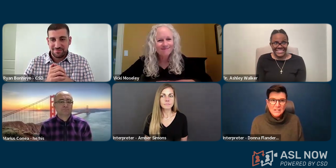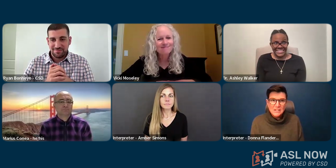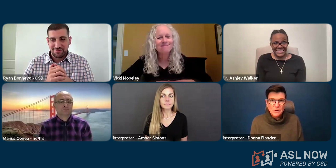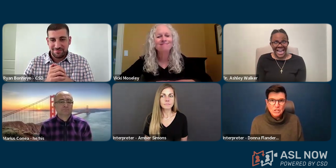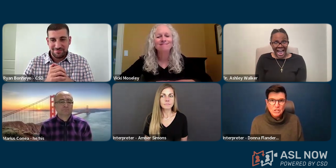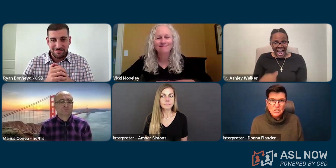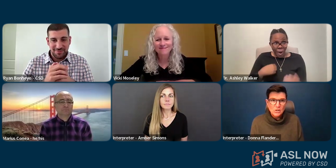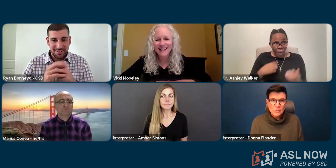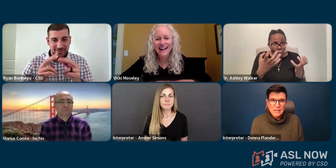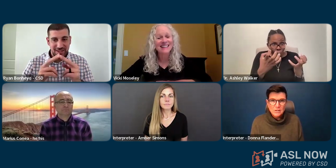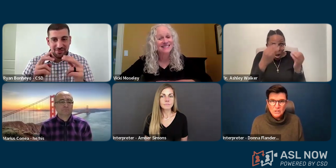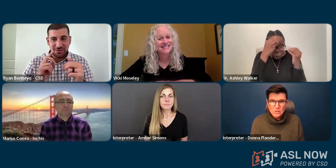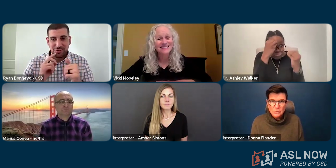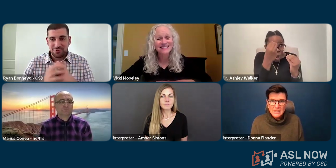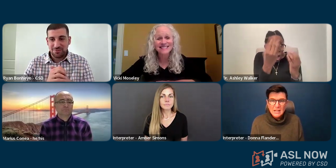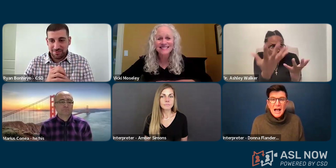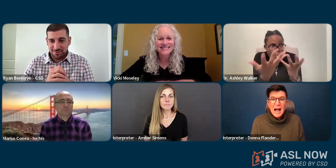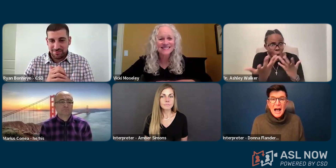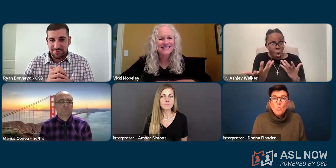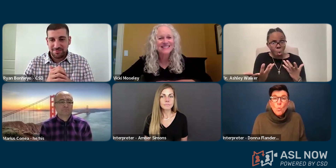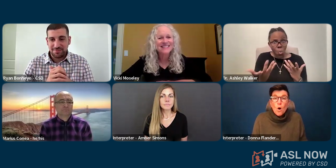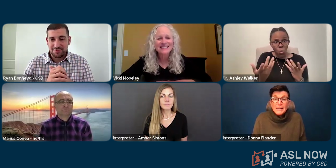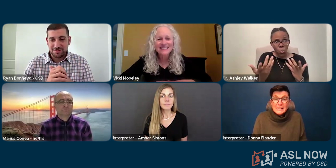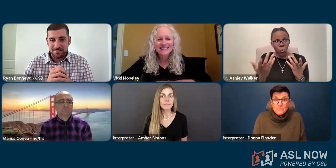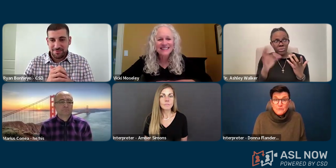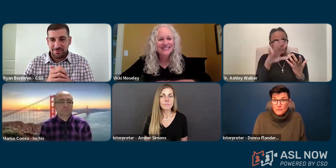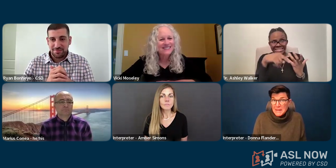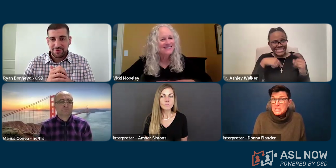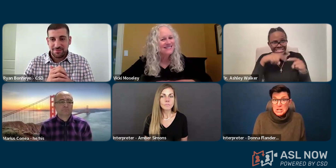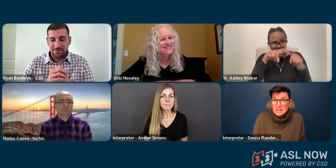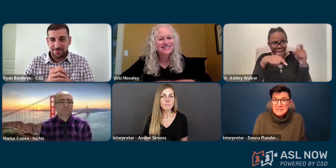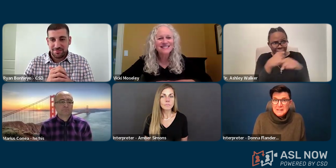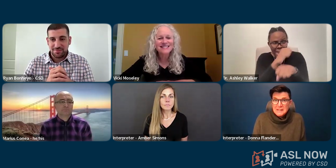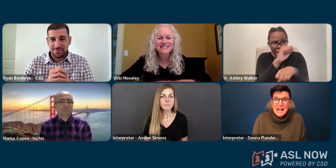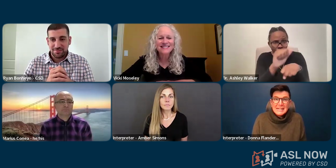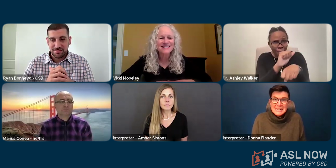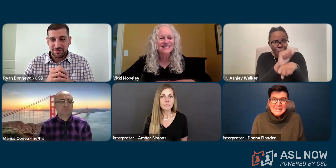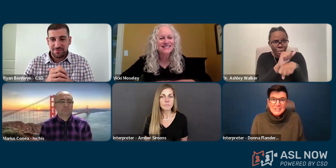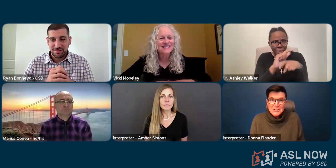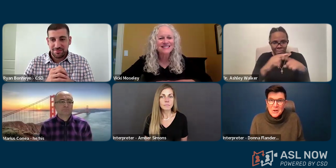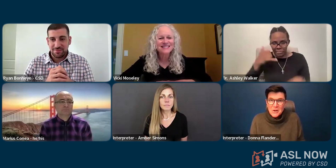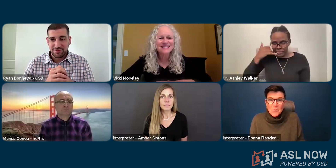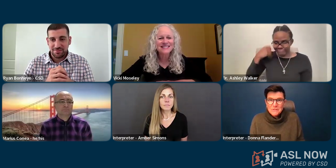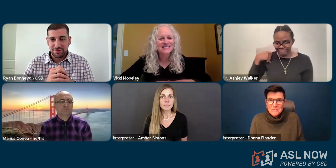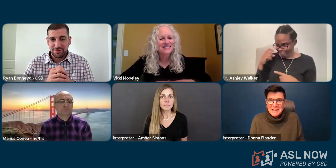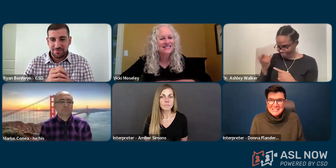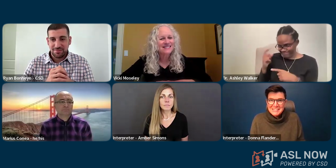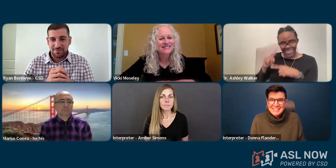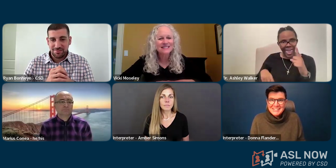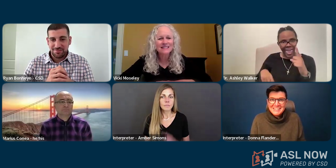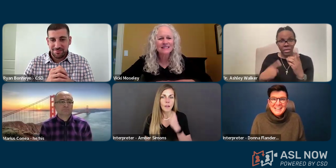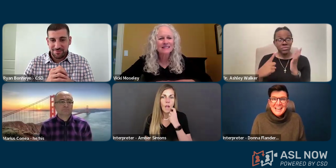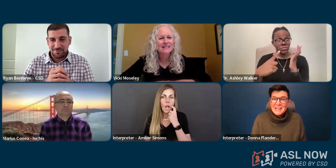and then they don't ever change it or they don't ever use it? I want information. I need to know information.